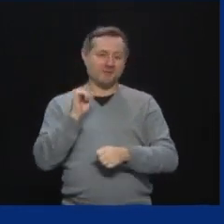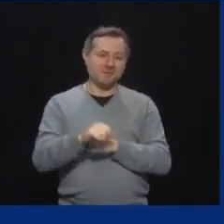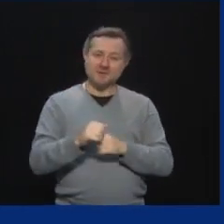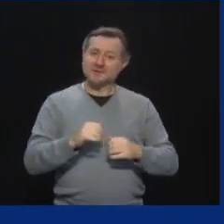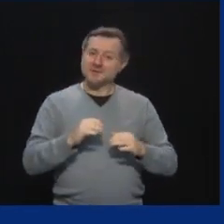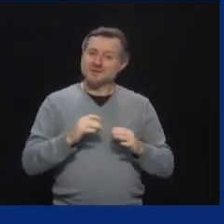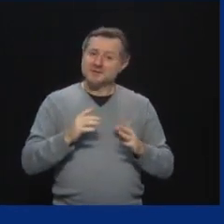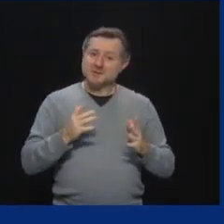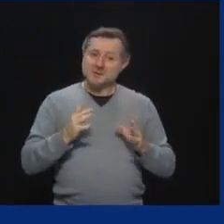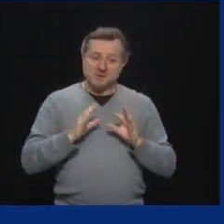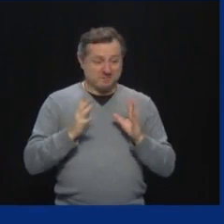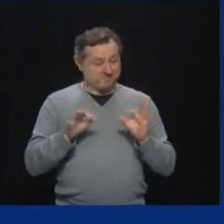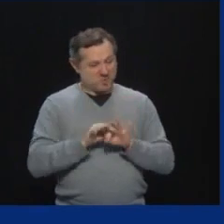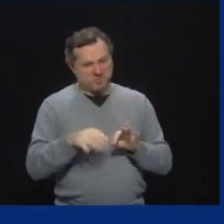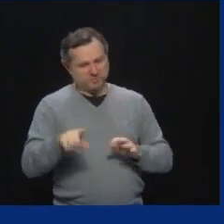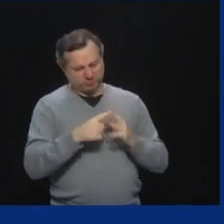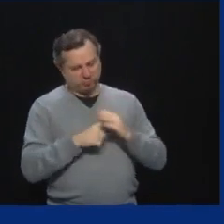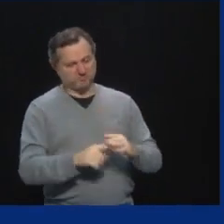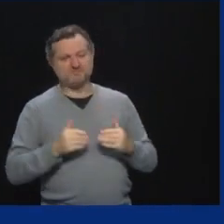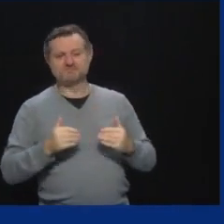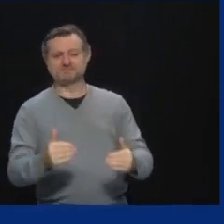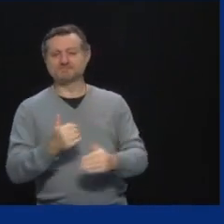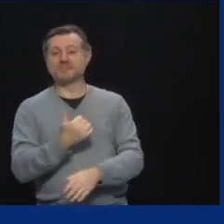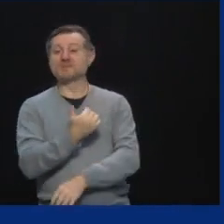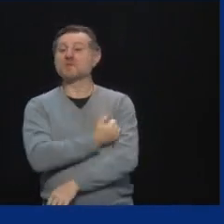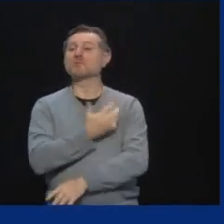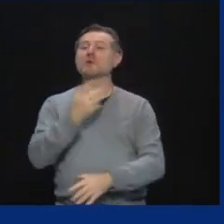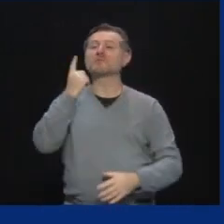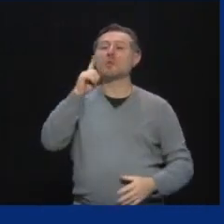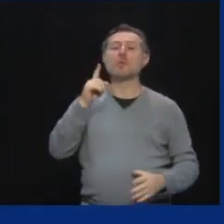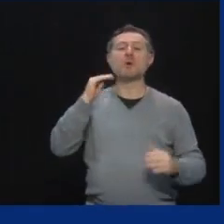The vaccination rate for adult care facility staff. That starts goes into